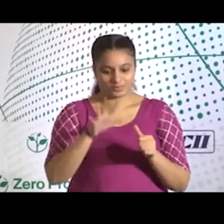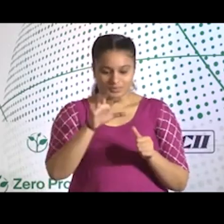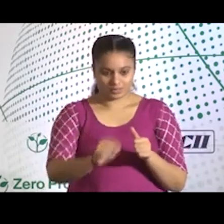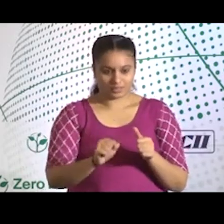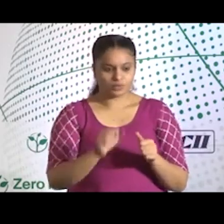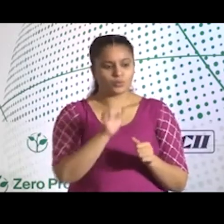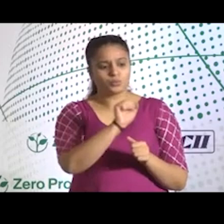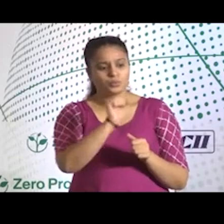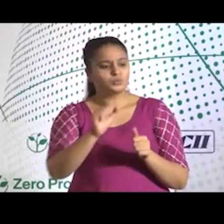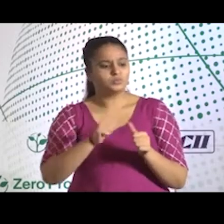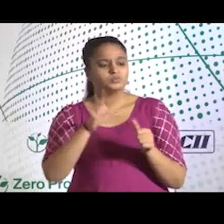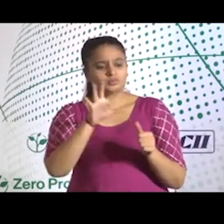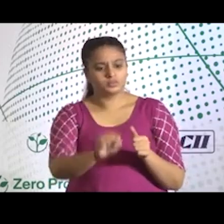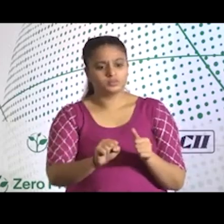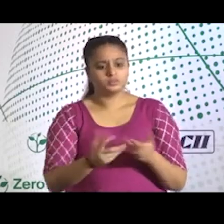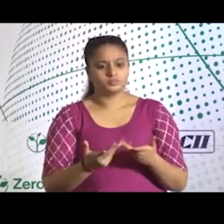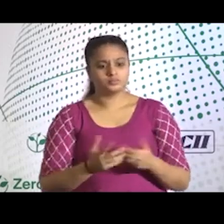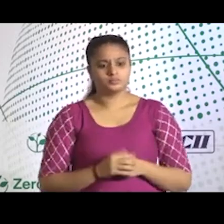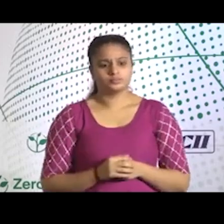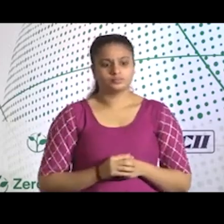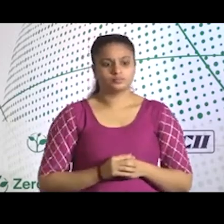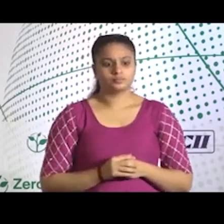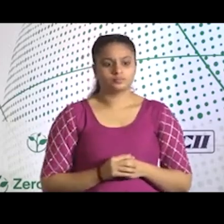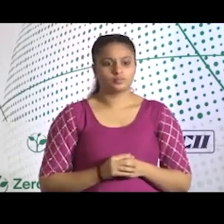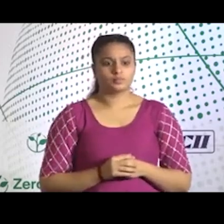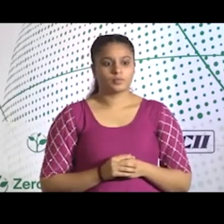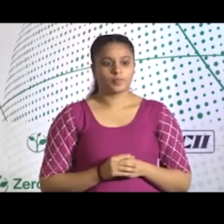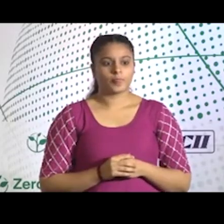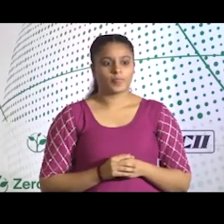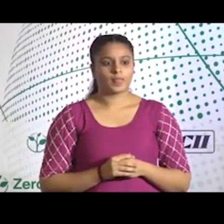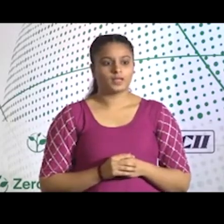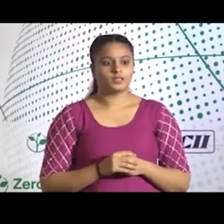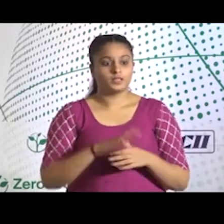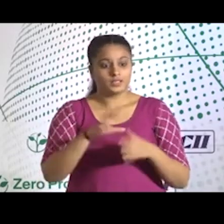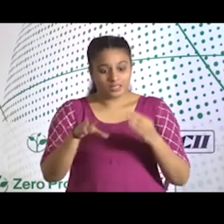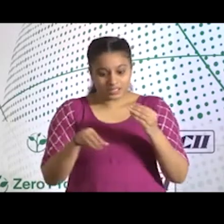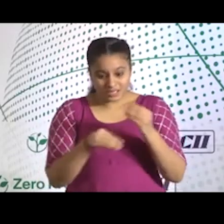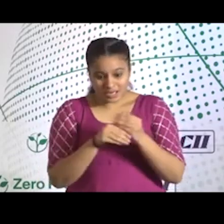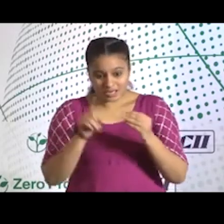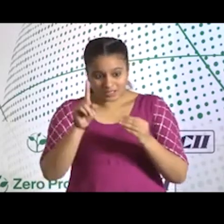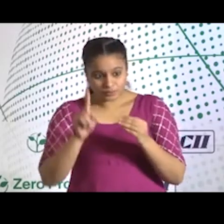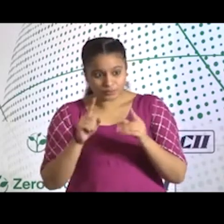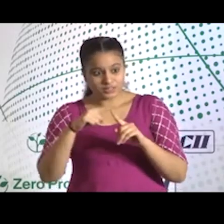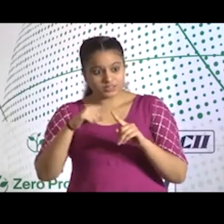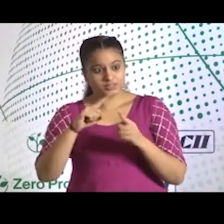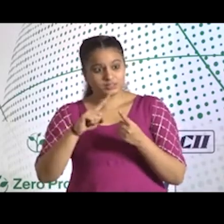what they would do is generally add a single text field out there, like in the case